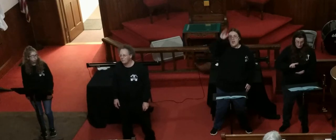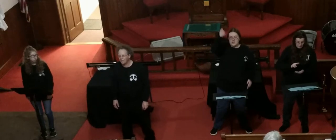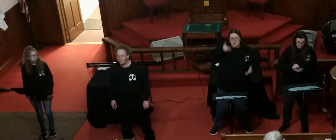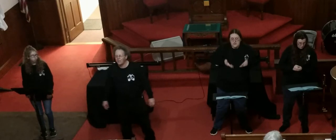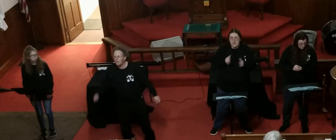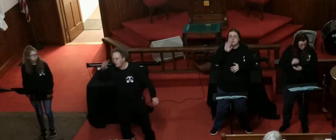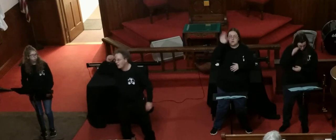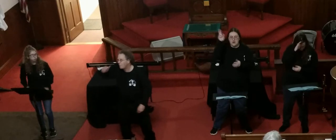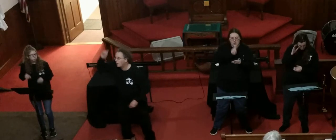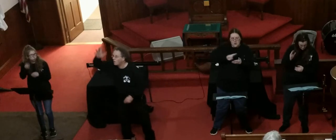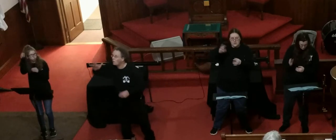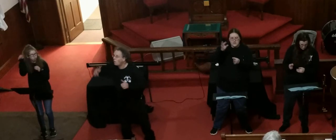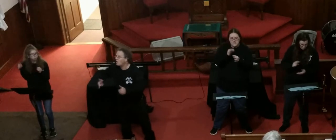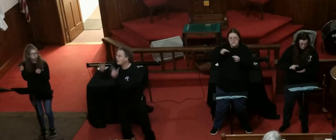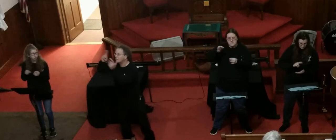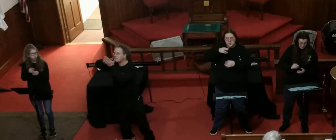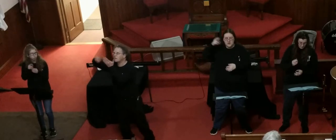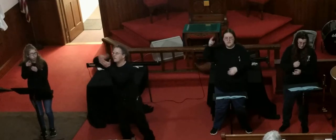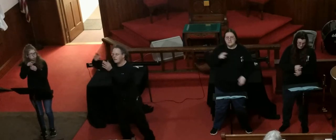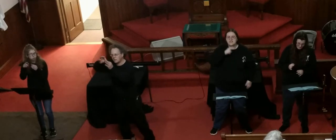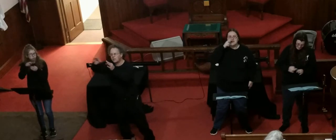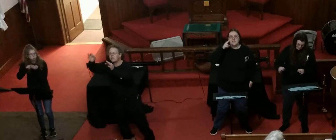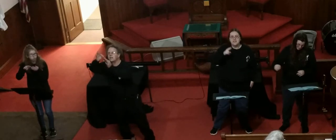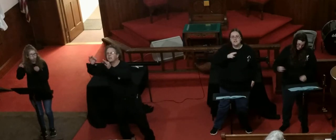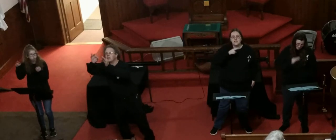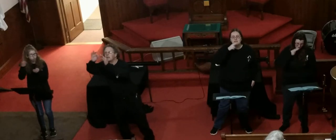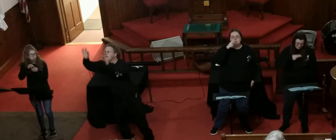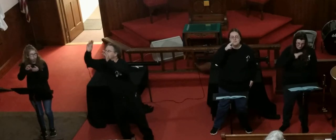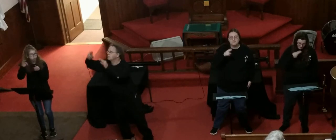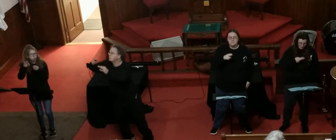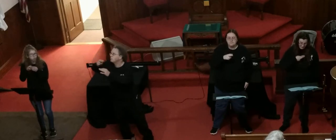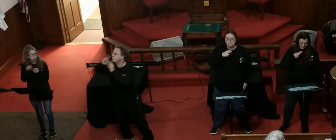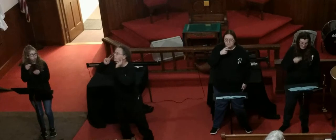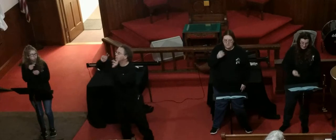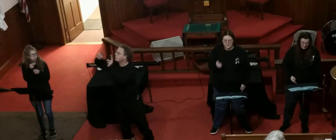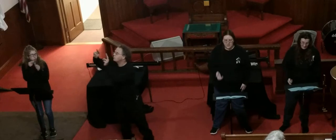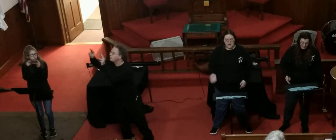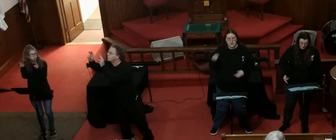Father, let your Holy Spirit sing